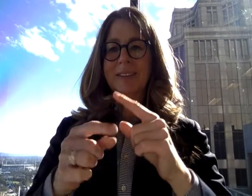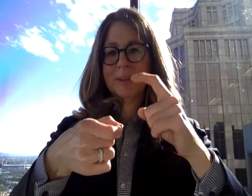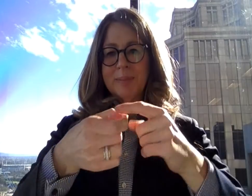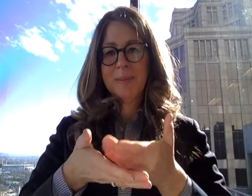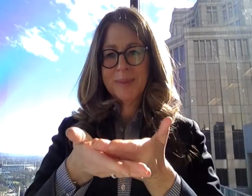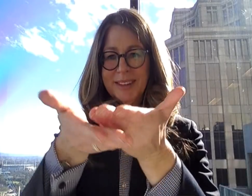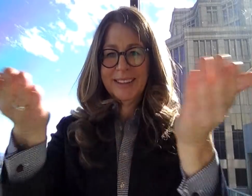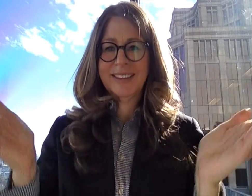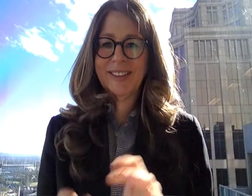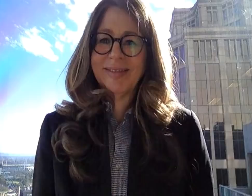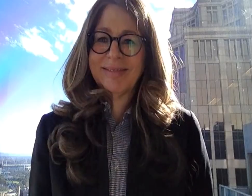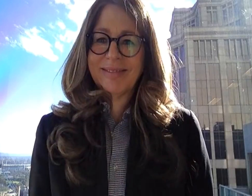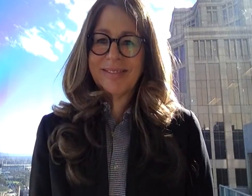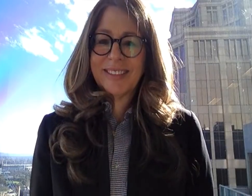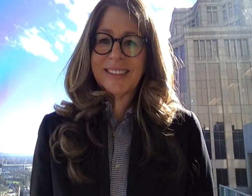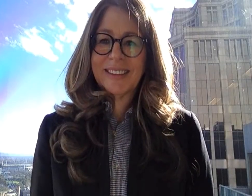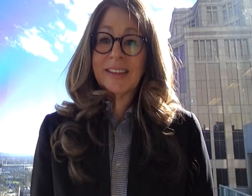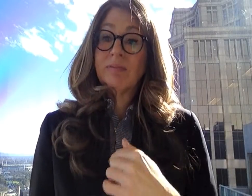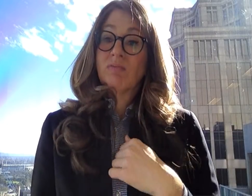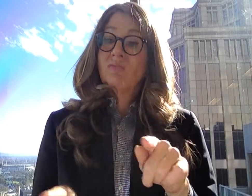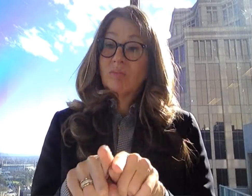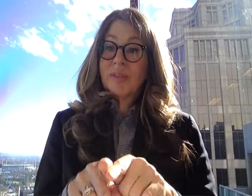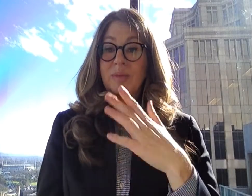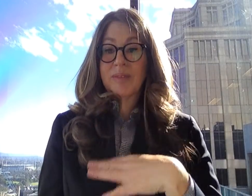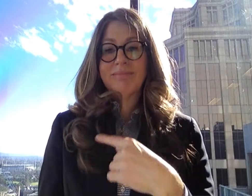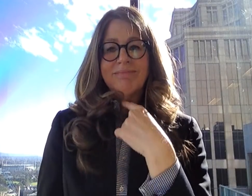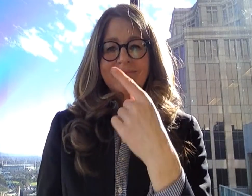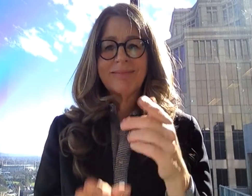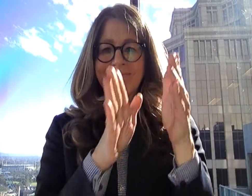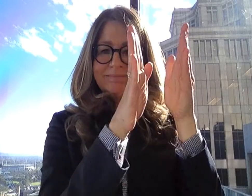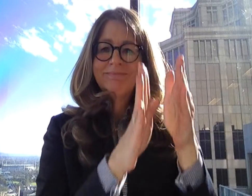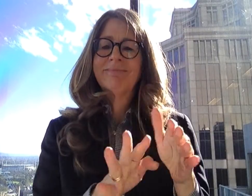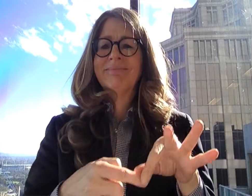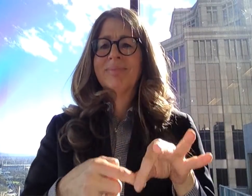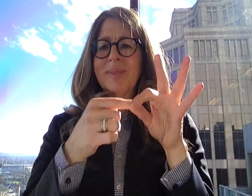to the very best of my ability. Secondly, I would like to acknowledge